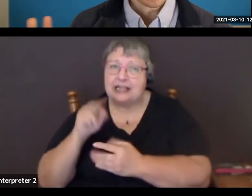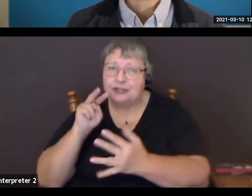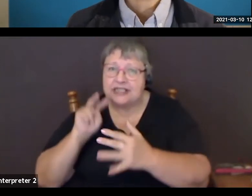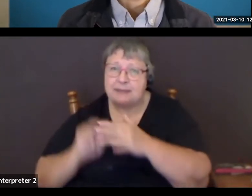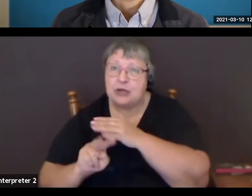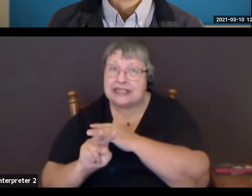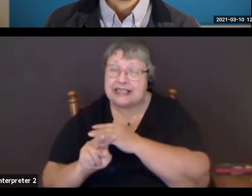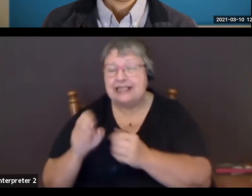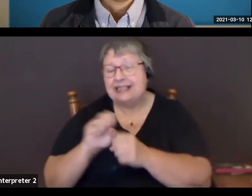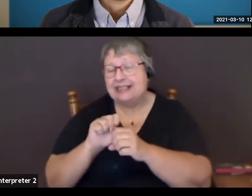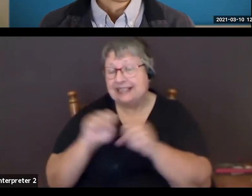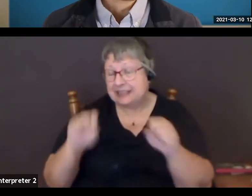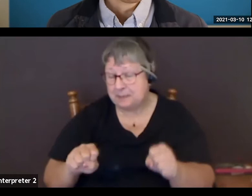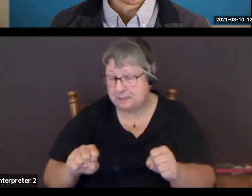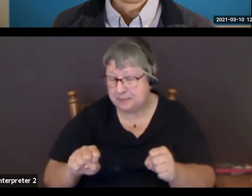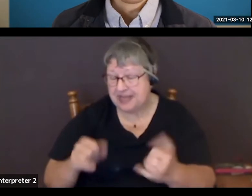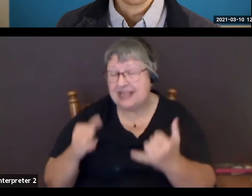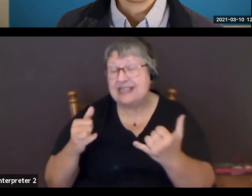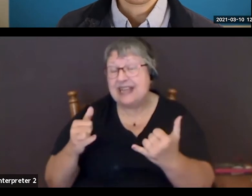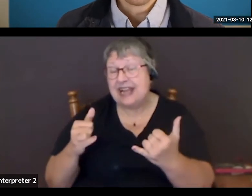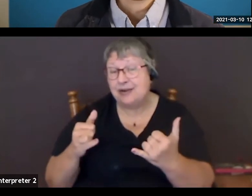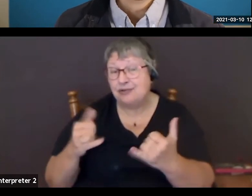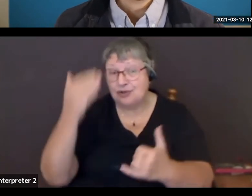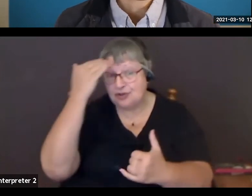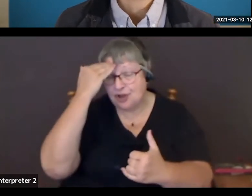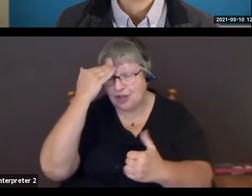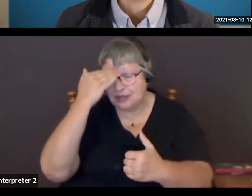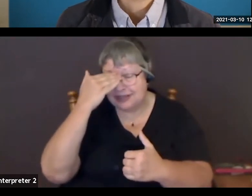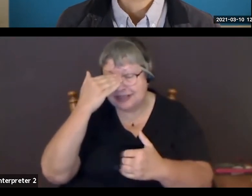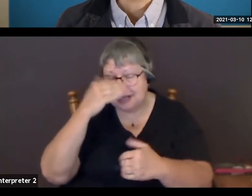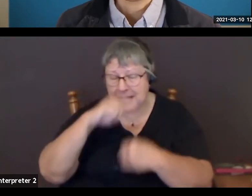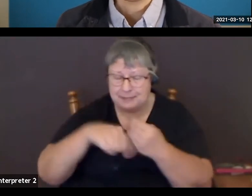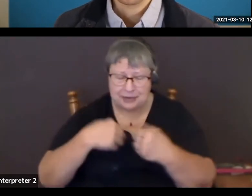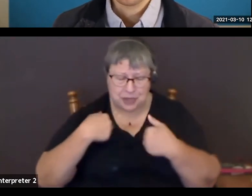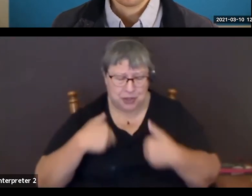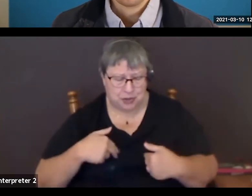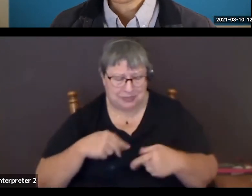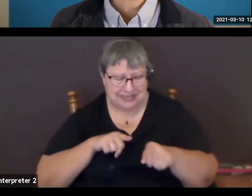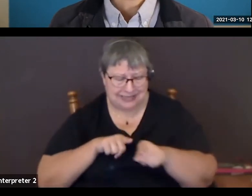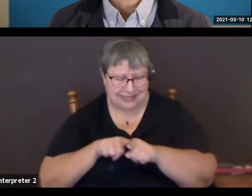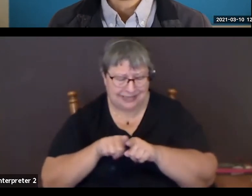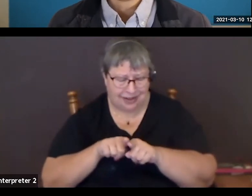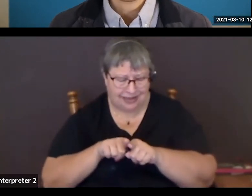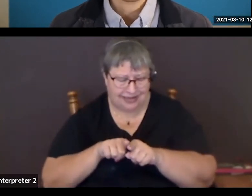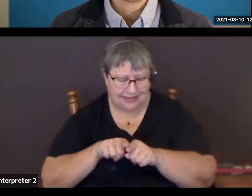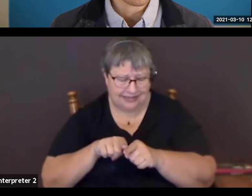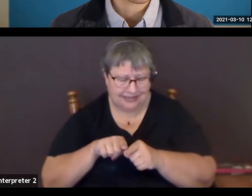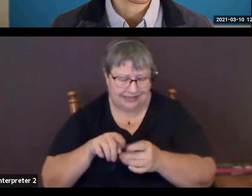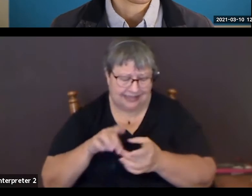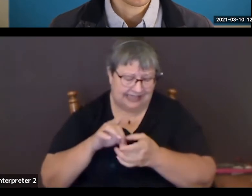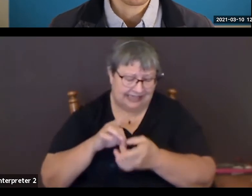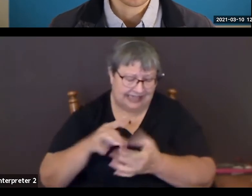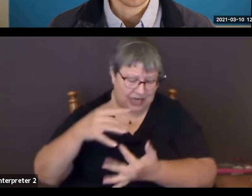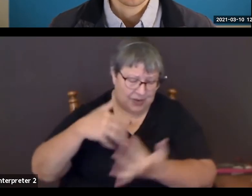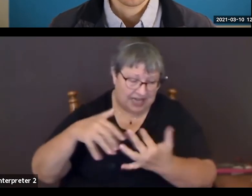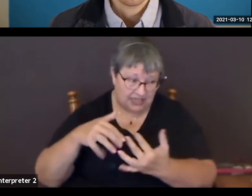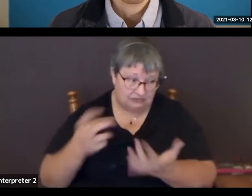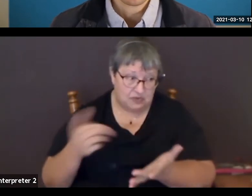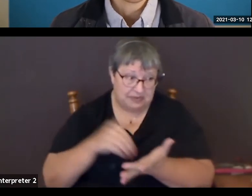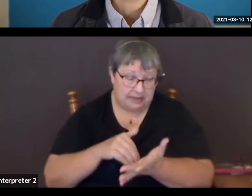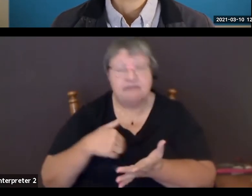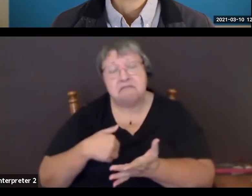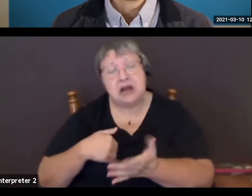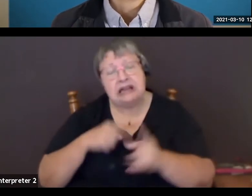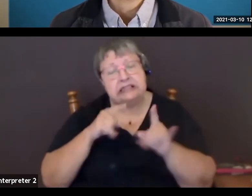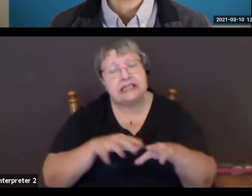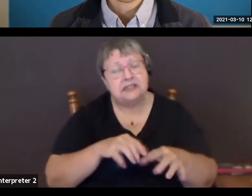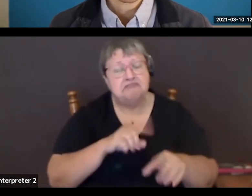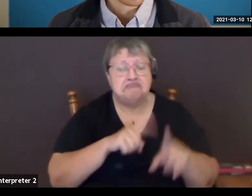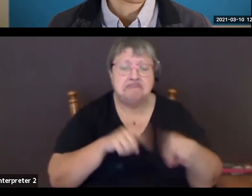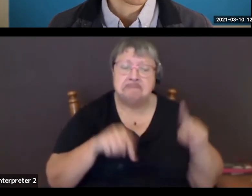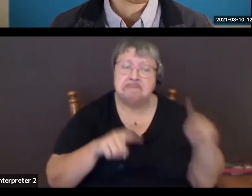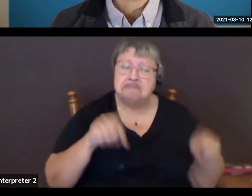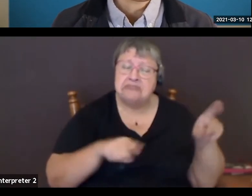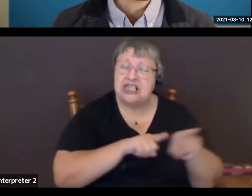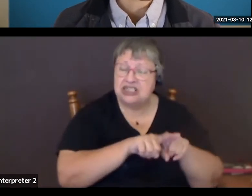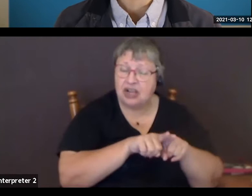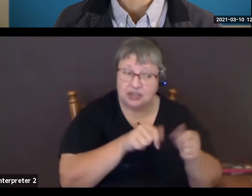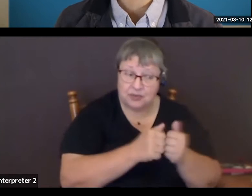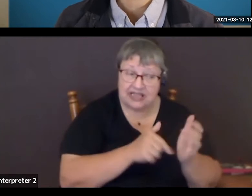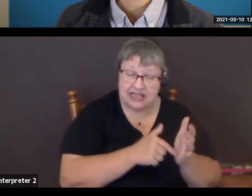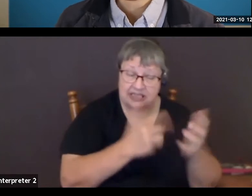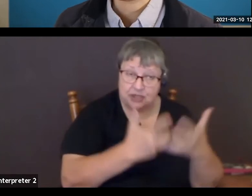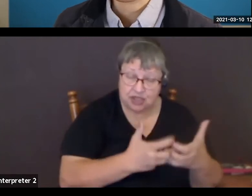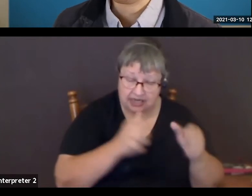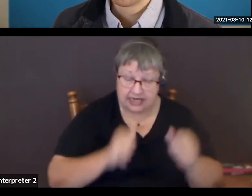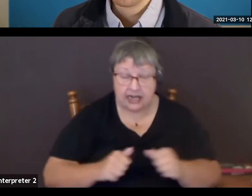Now let's ask ourselves is knowledge about human sock interaction, repeatable. If I test a random sample of socks with this machine. Will I be able to predict the reliability of future socks that I encounter.